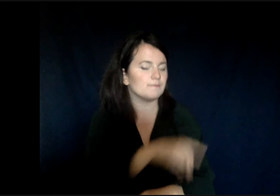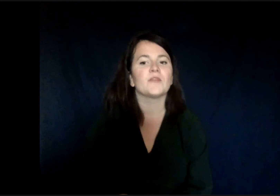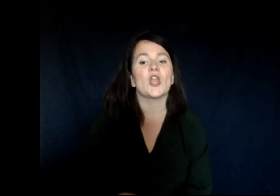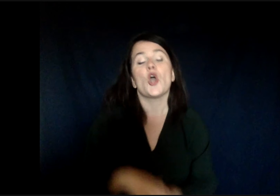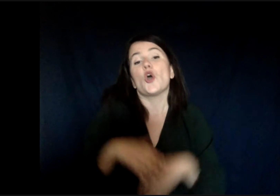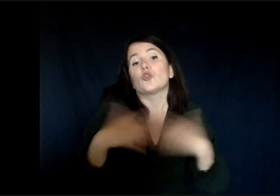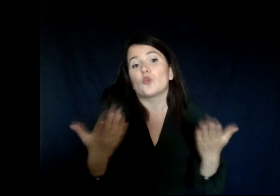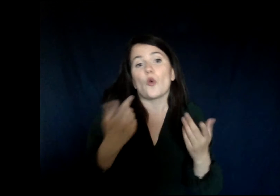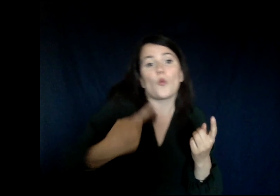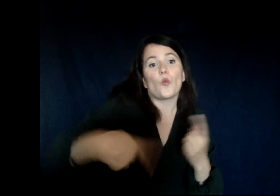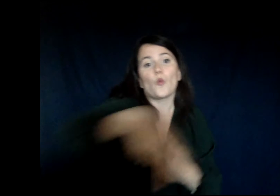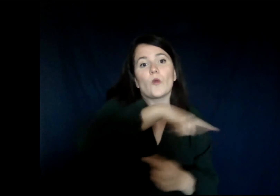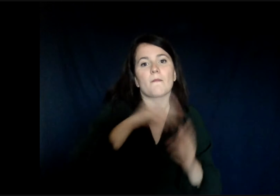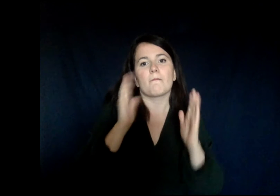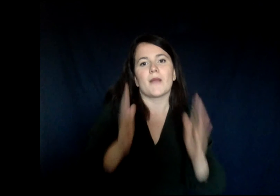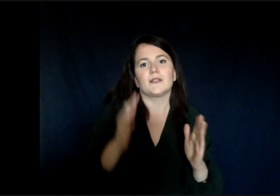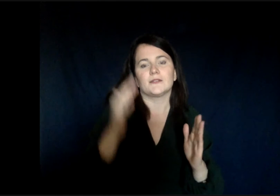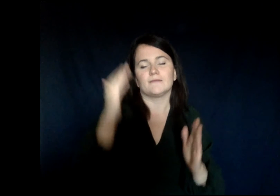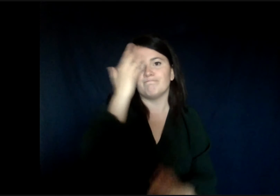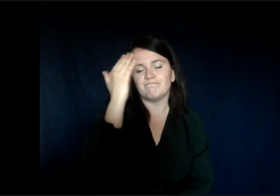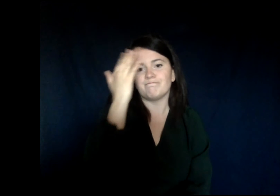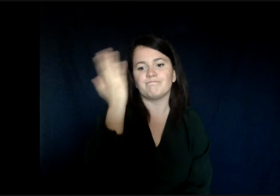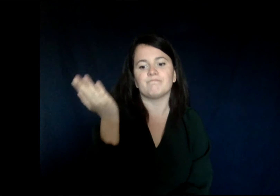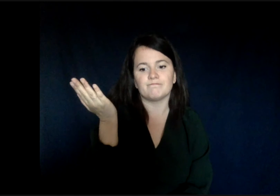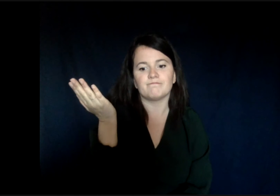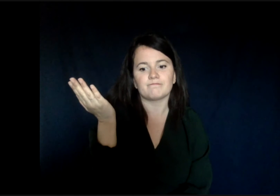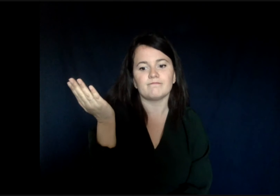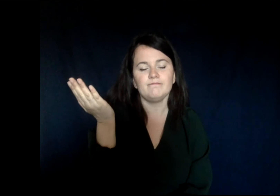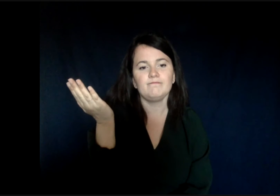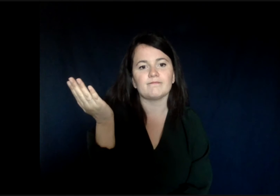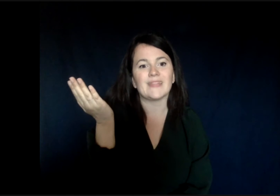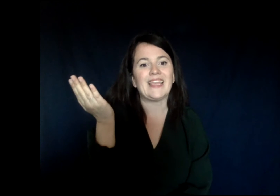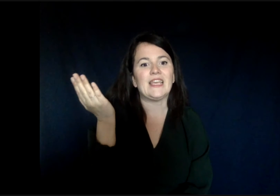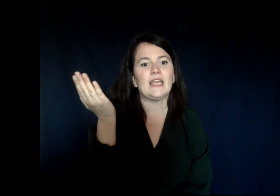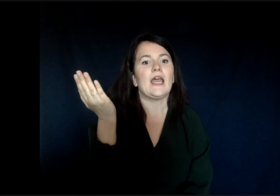to ensure that various disability checks has been done